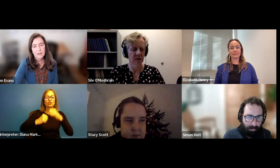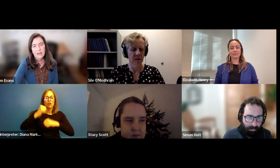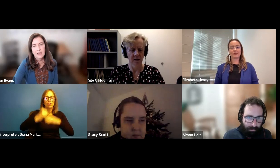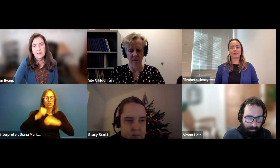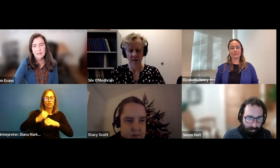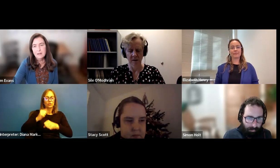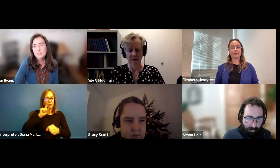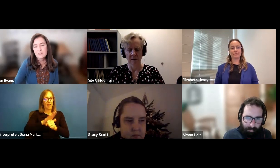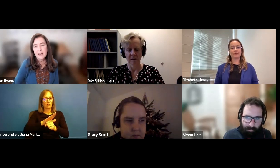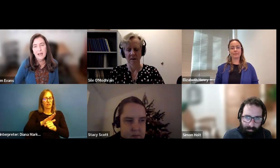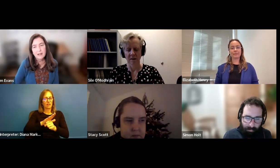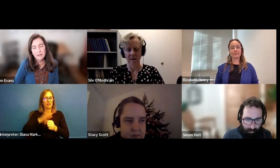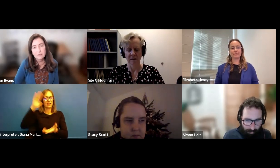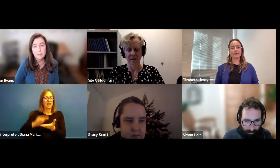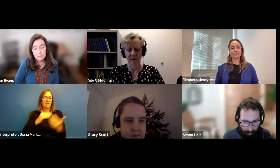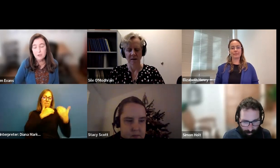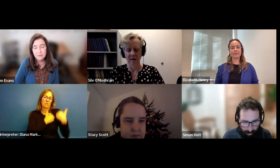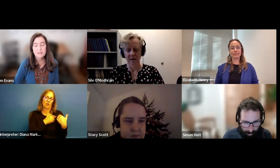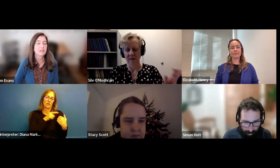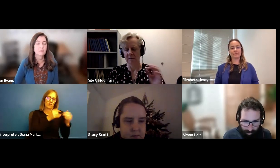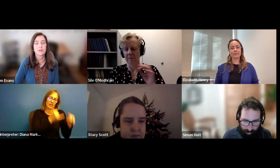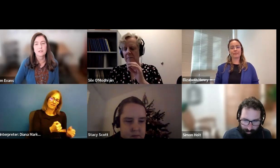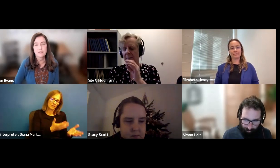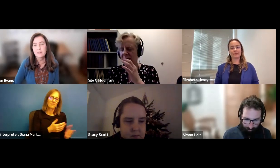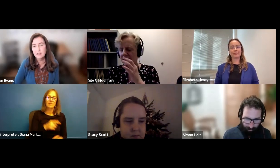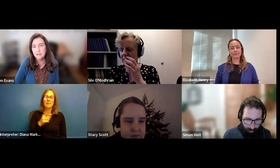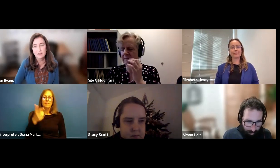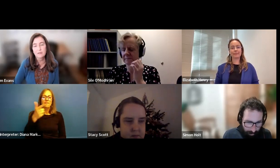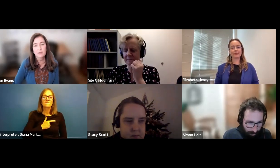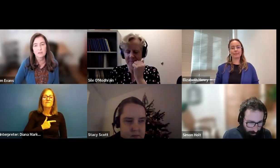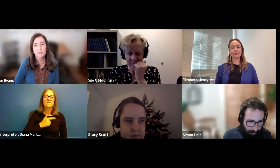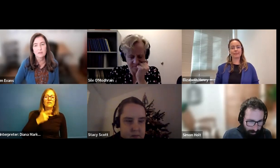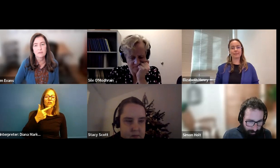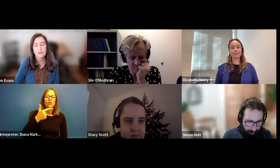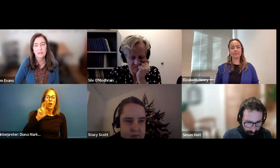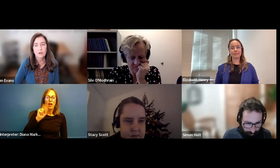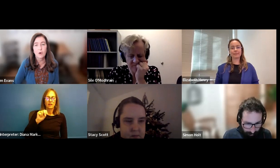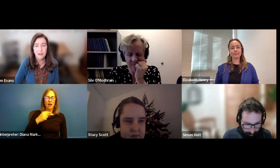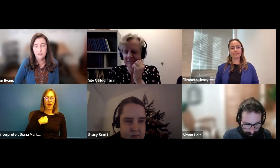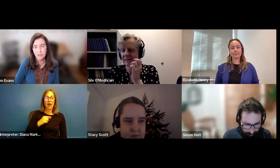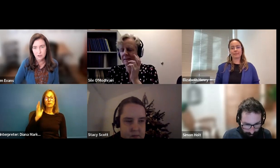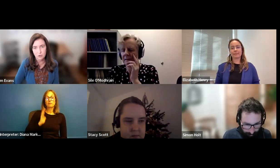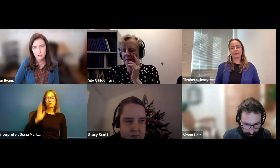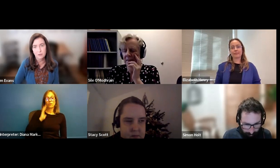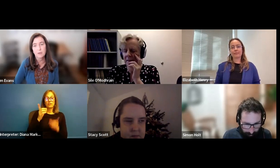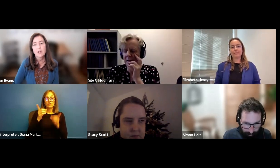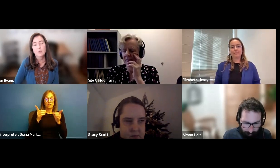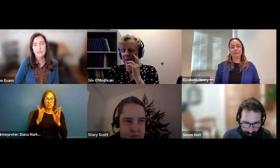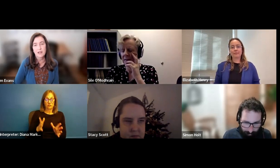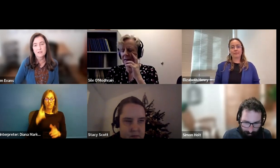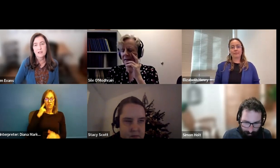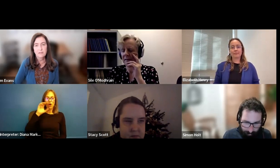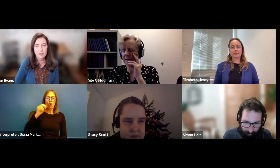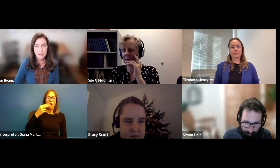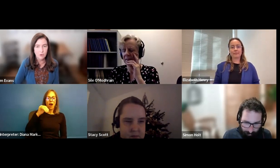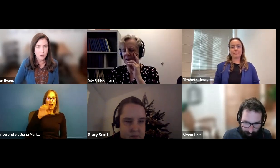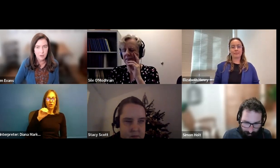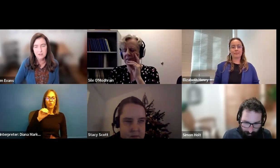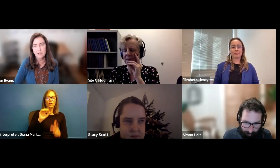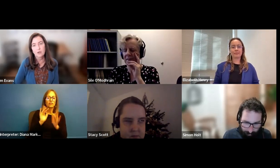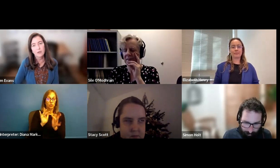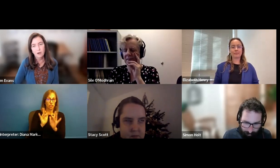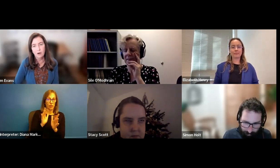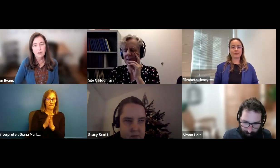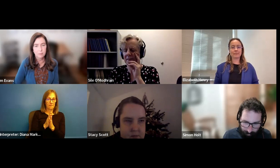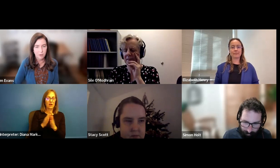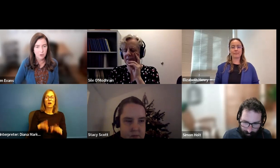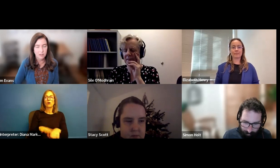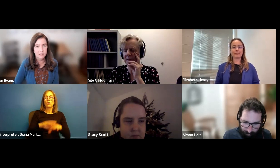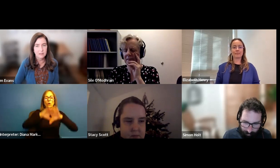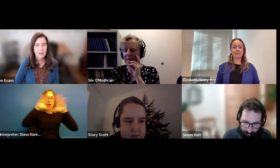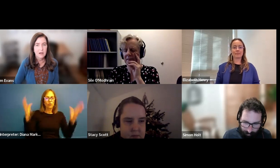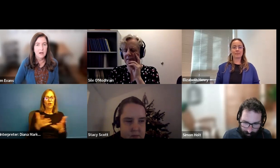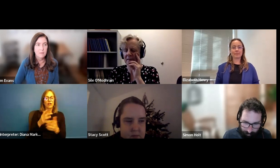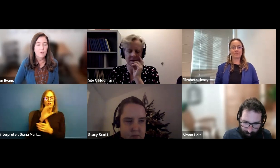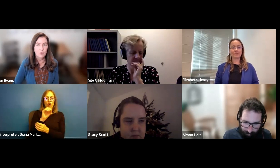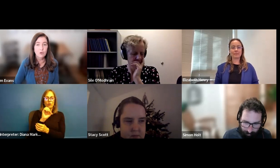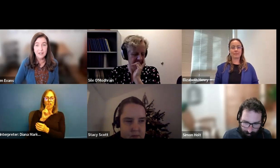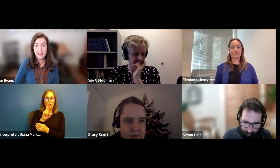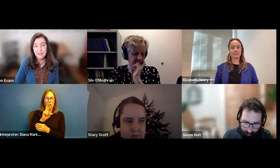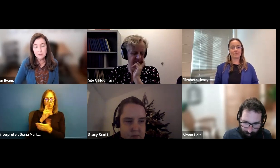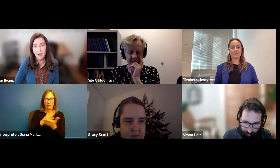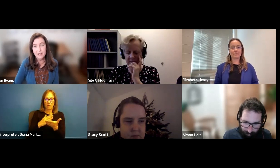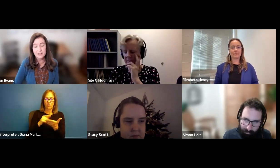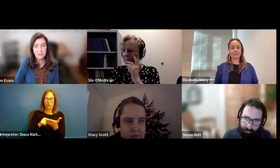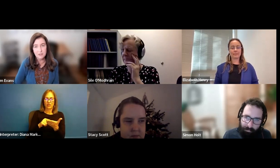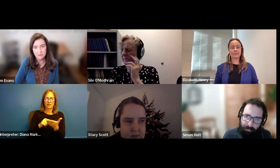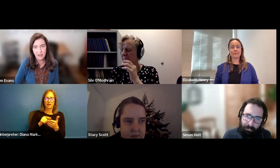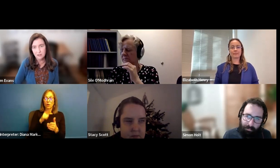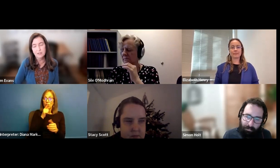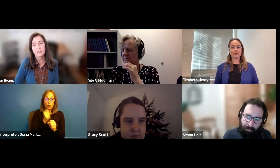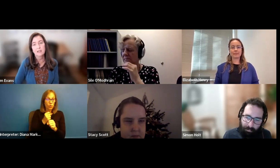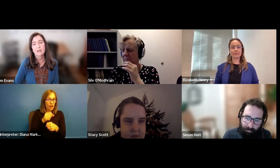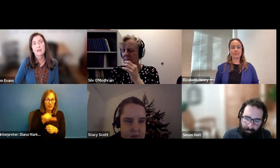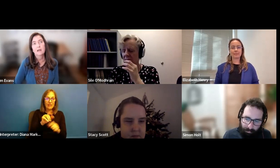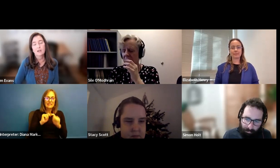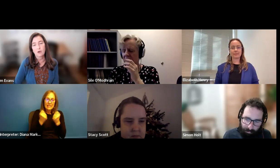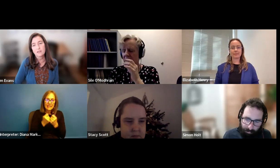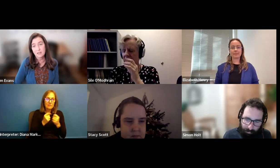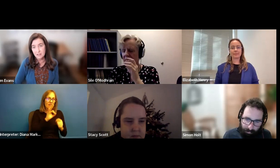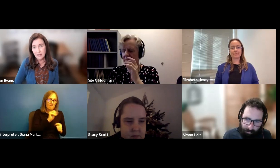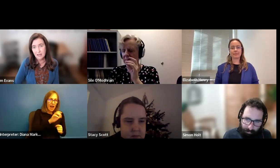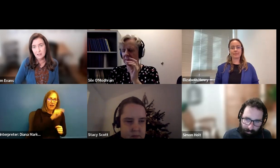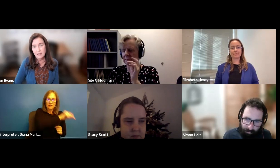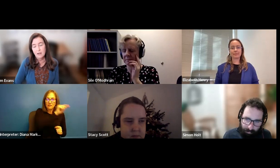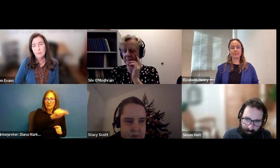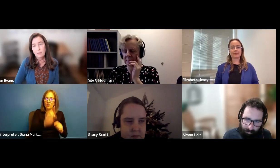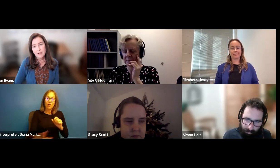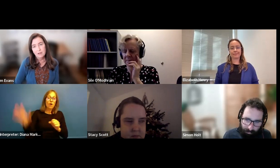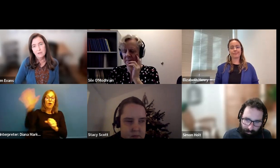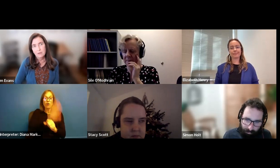Gwen Evans: and I would just add, um from my previous experience as the executive director of the Ohio link Consortium, which has a very robust oer component um created by teams of faculty across the State, but